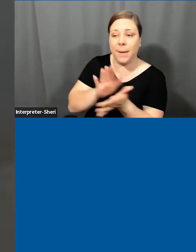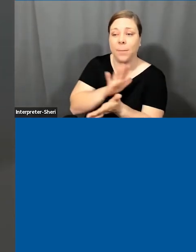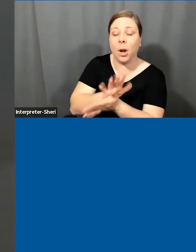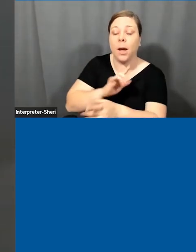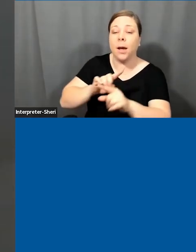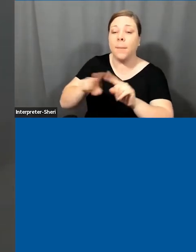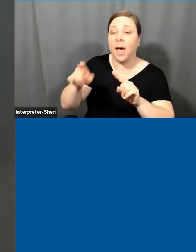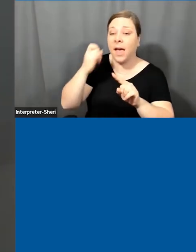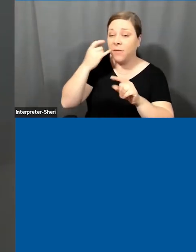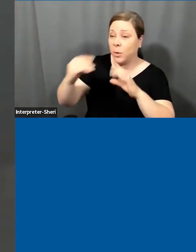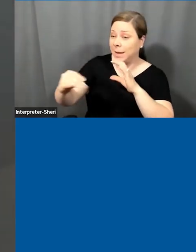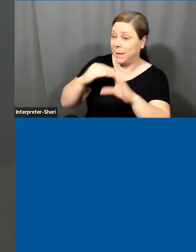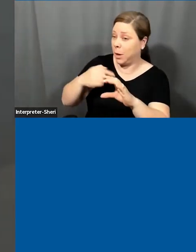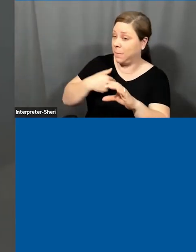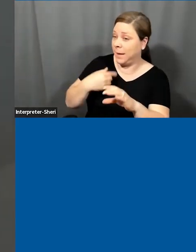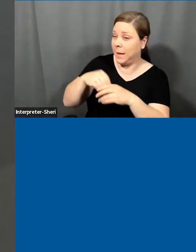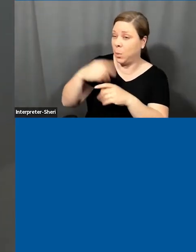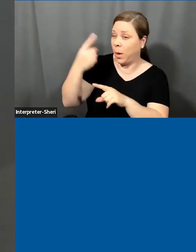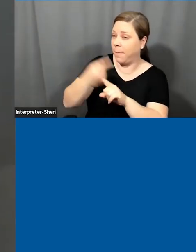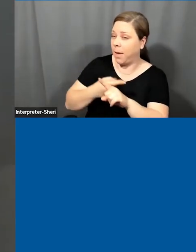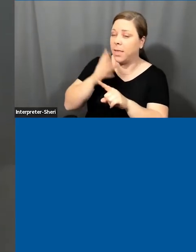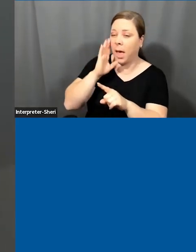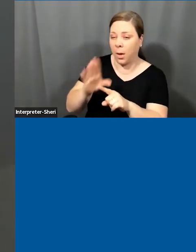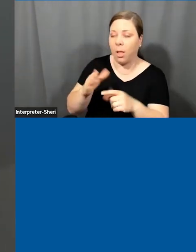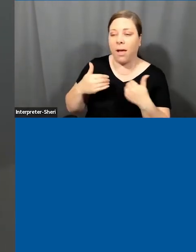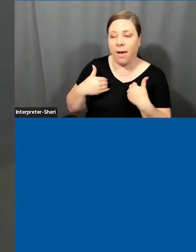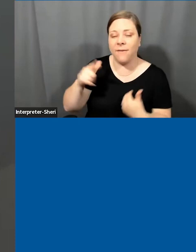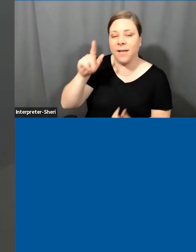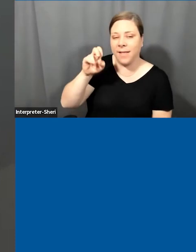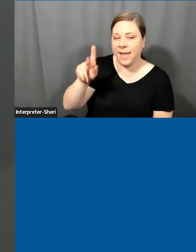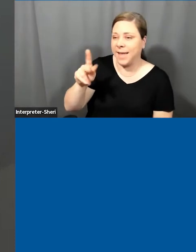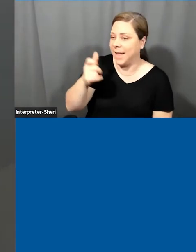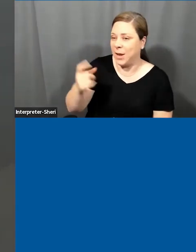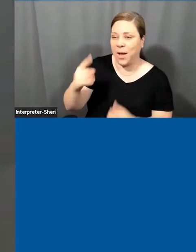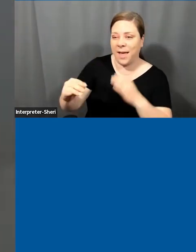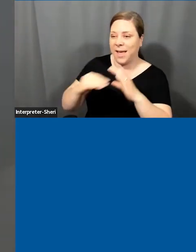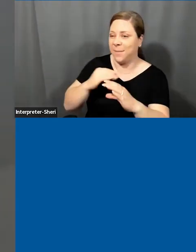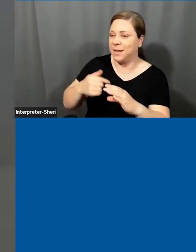I should have a link to it then and I will... Anybody who emails me, I will send out the link to it.